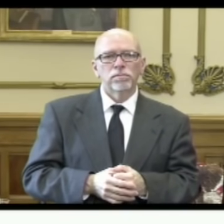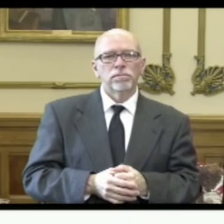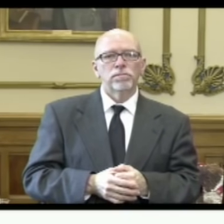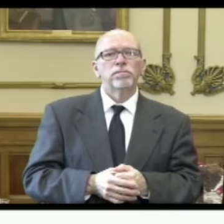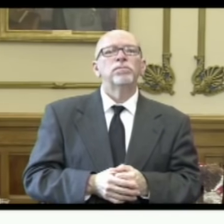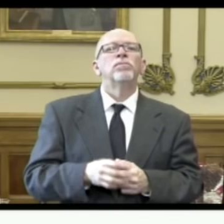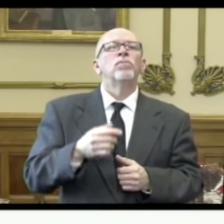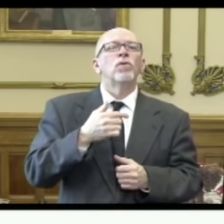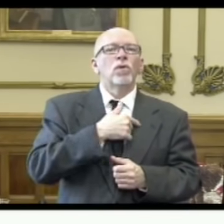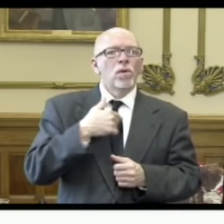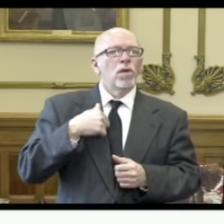FACILITIES AND OTHER